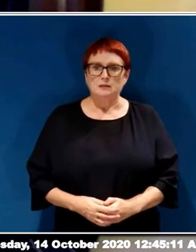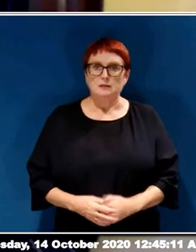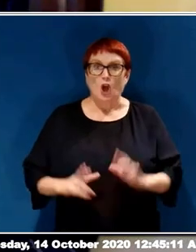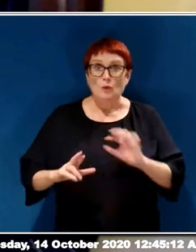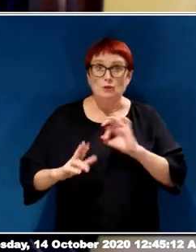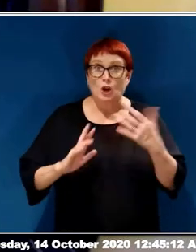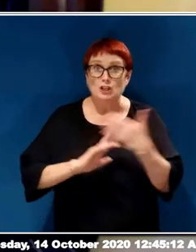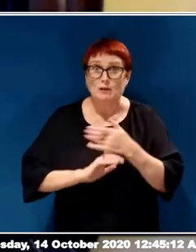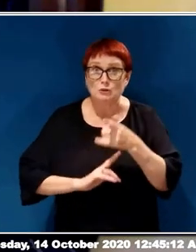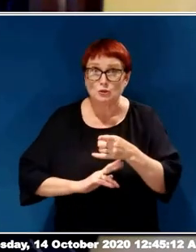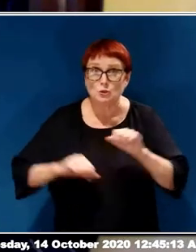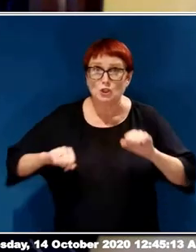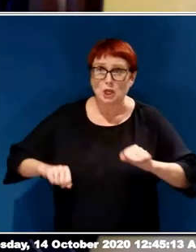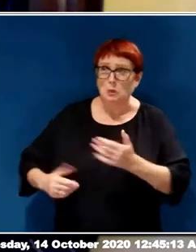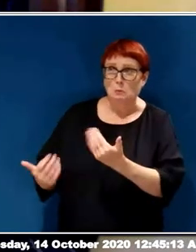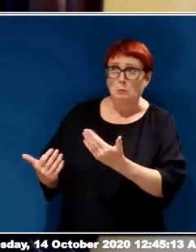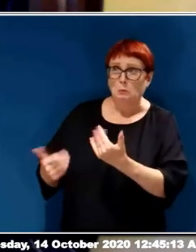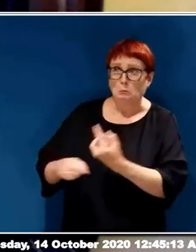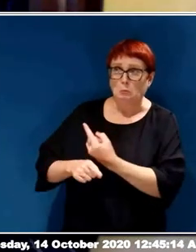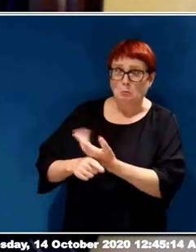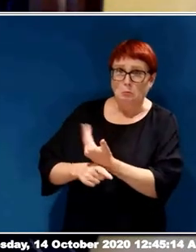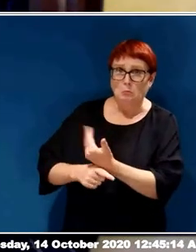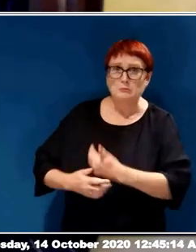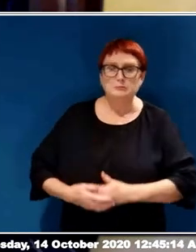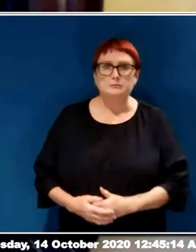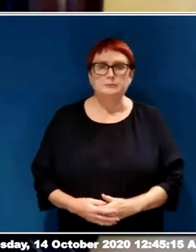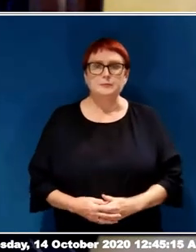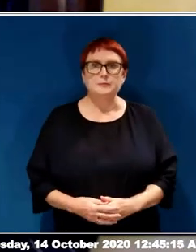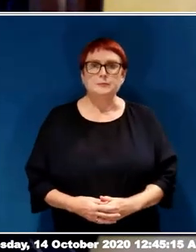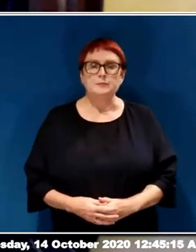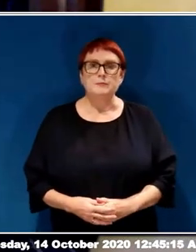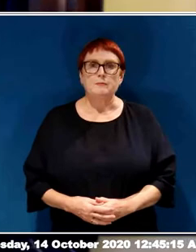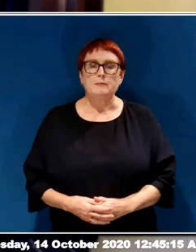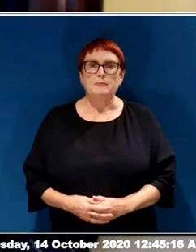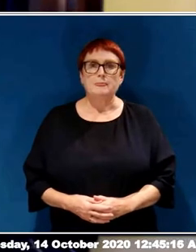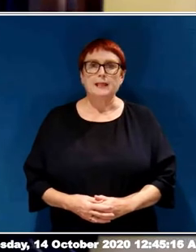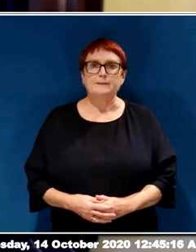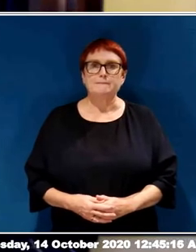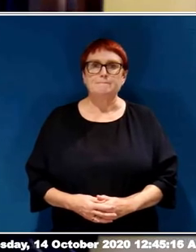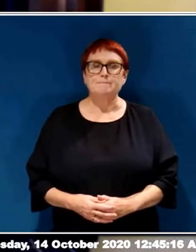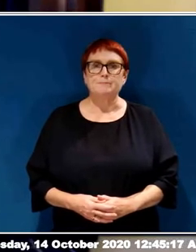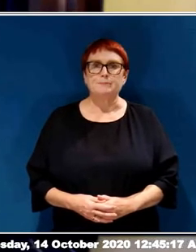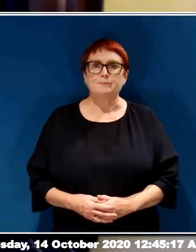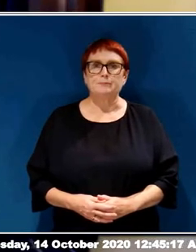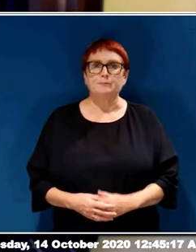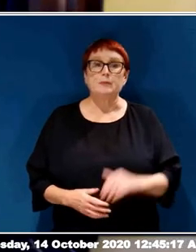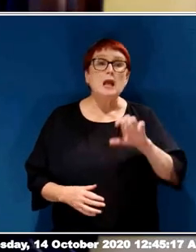DR de BRUIN: The State Education Departments provide policy guidance to